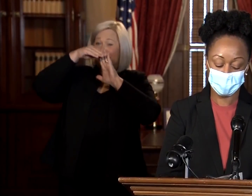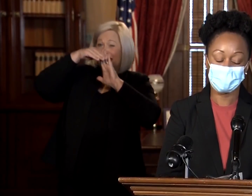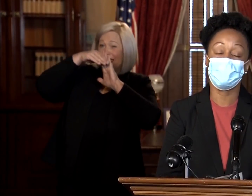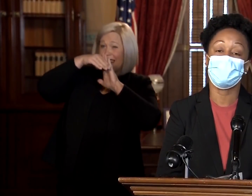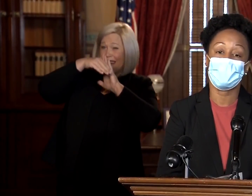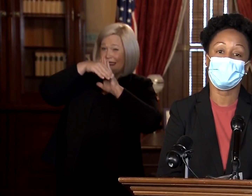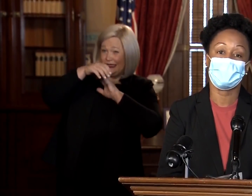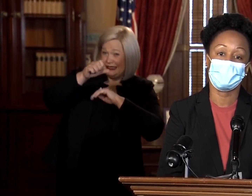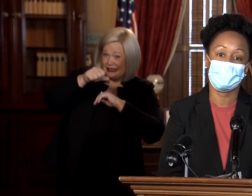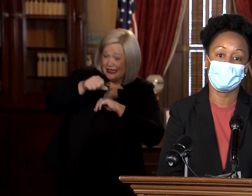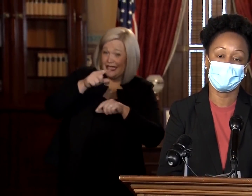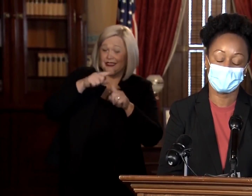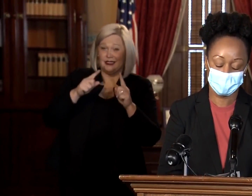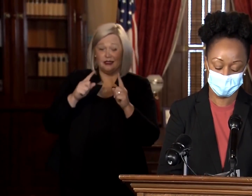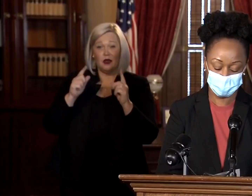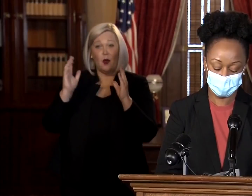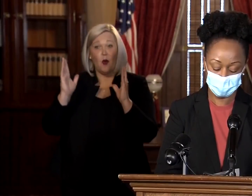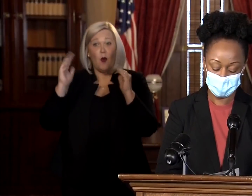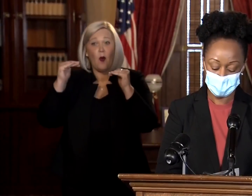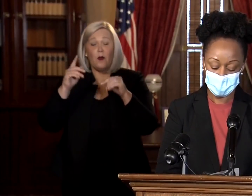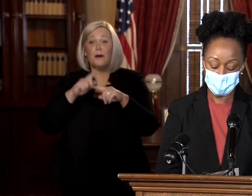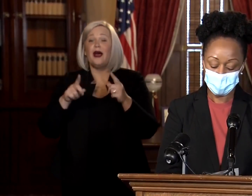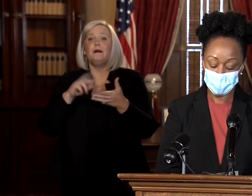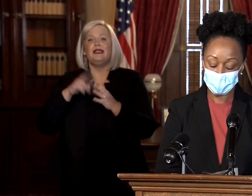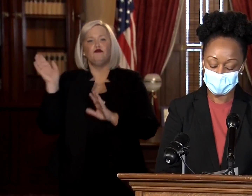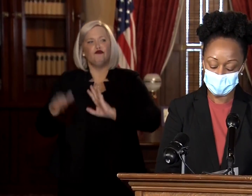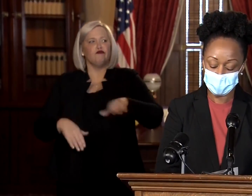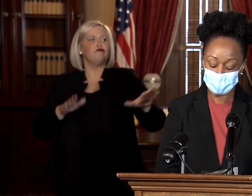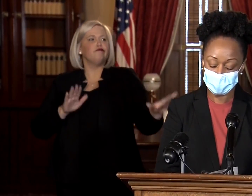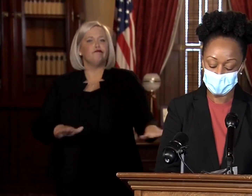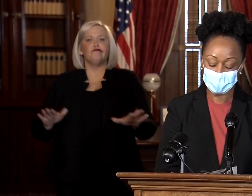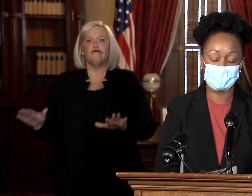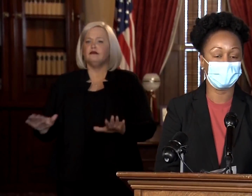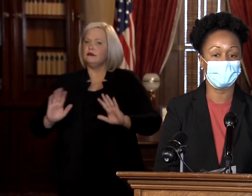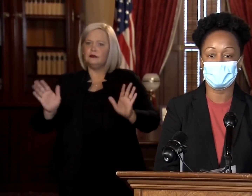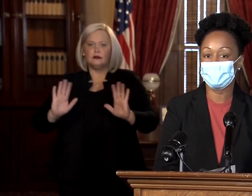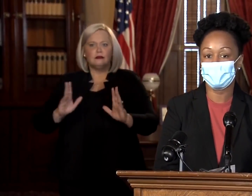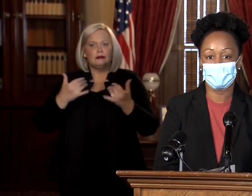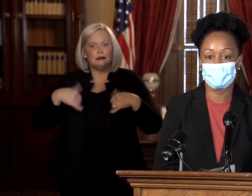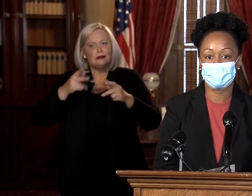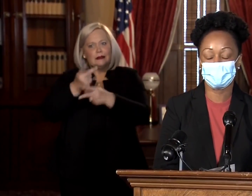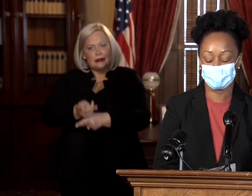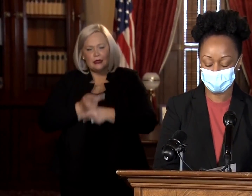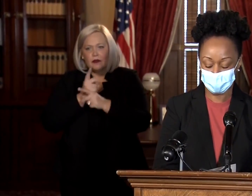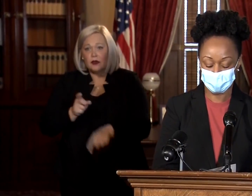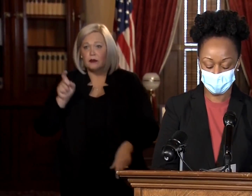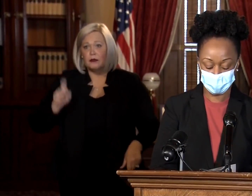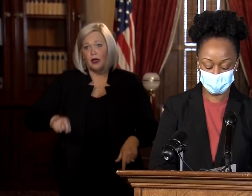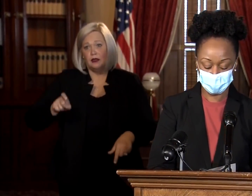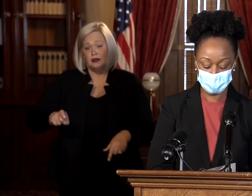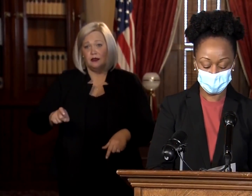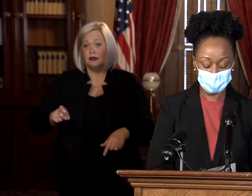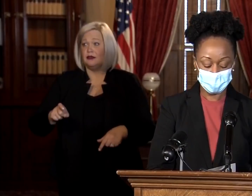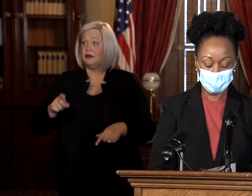So overall, there is reason to be cautiously optimistic, but be cautiously optimistic, but it’s important that people do it’s important that people do not get complacent. not get complacent. What we are seeing in the data